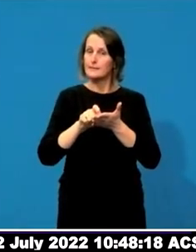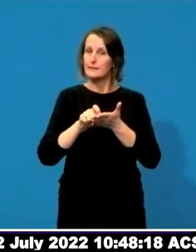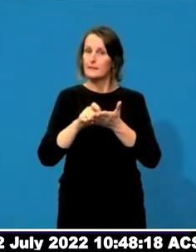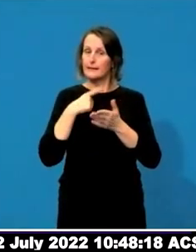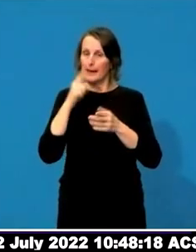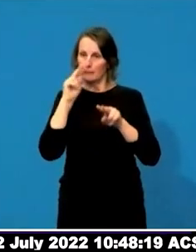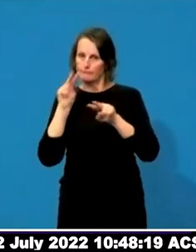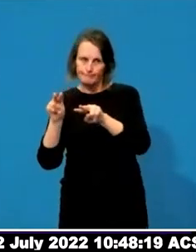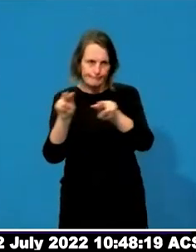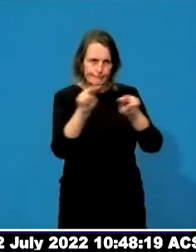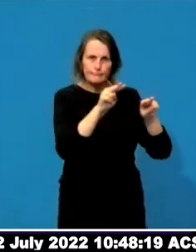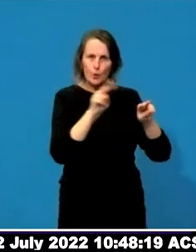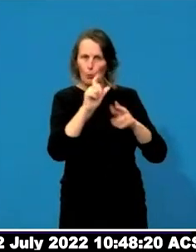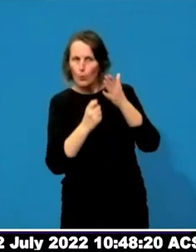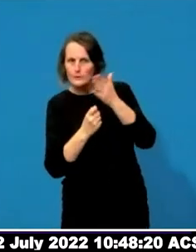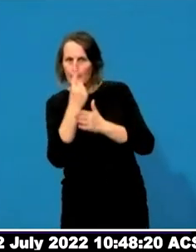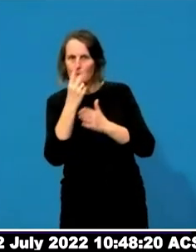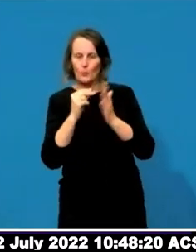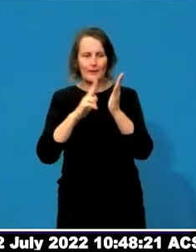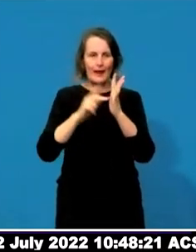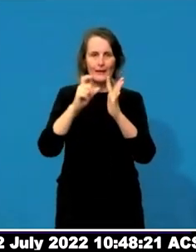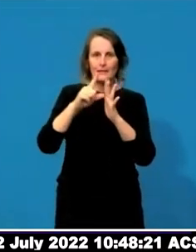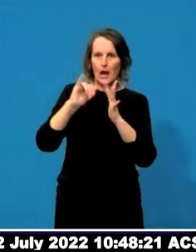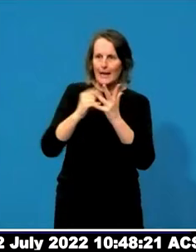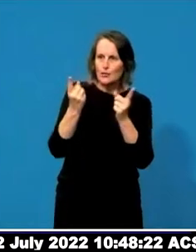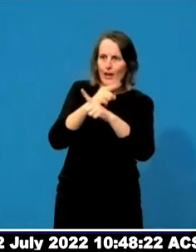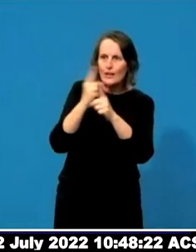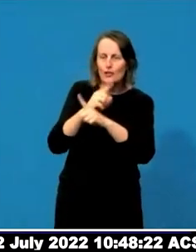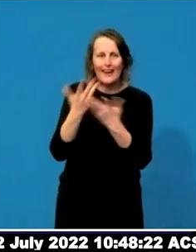relating to the NDIS. On what basis do you say that?